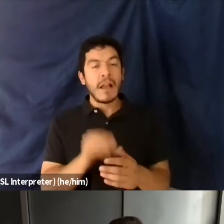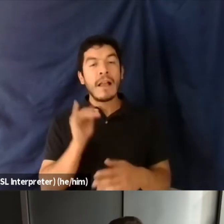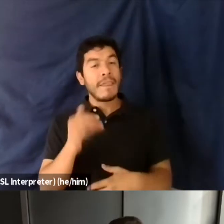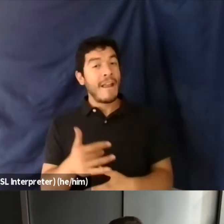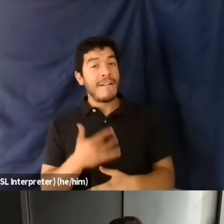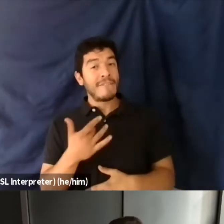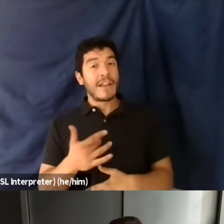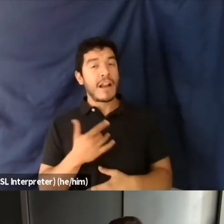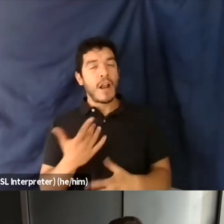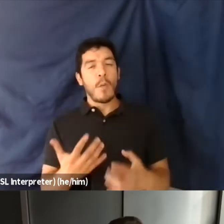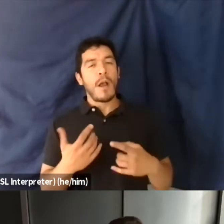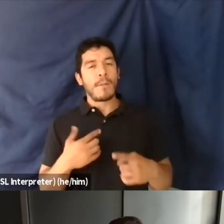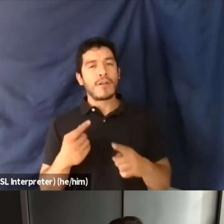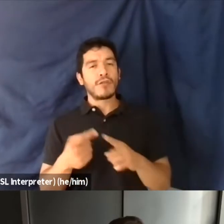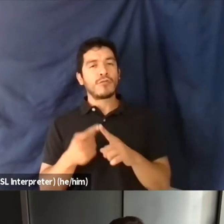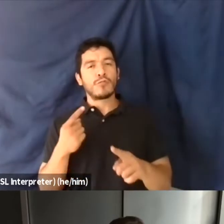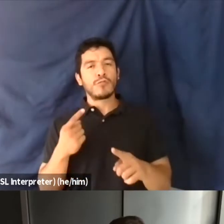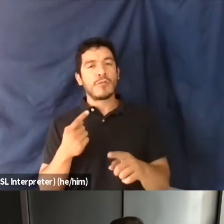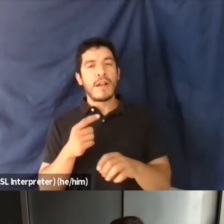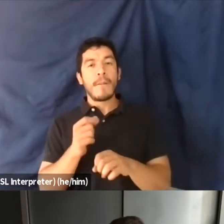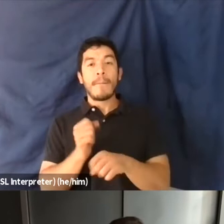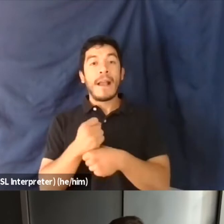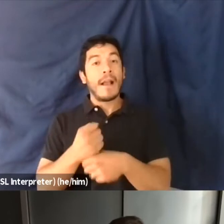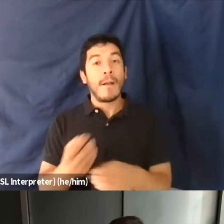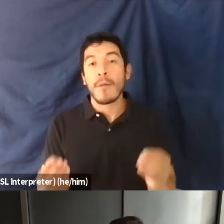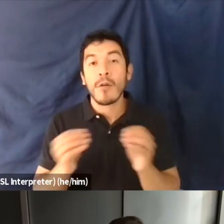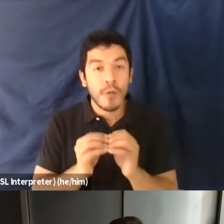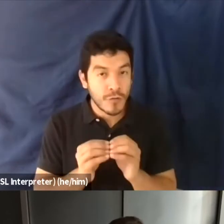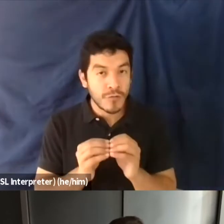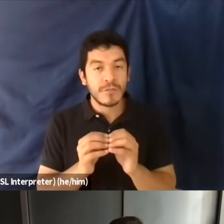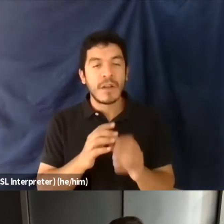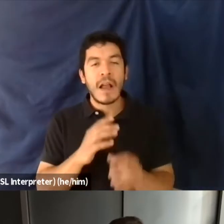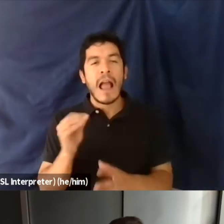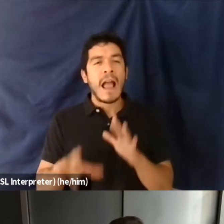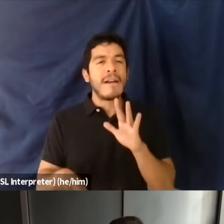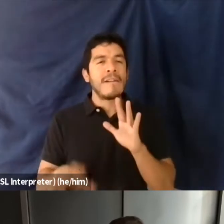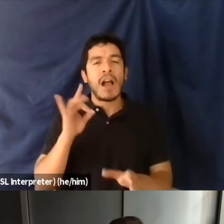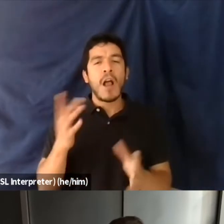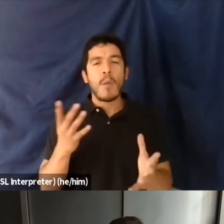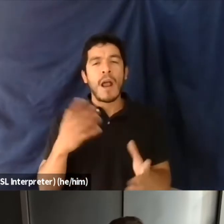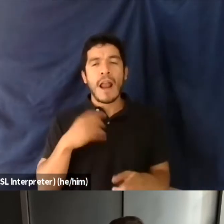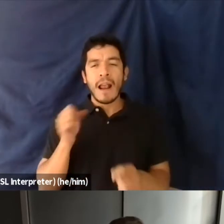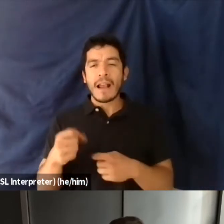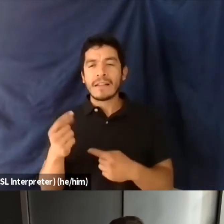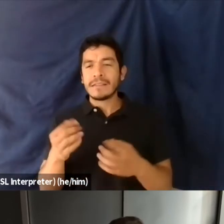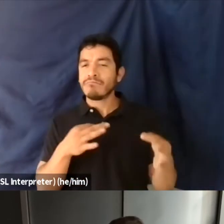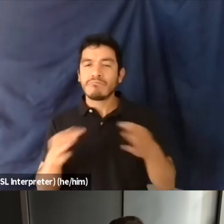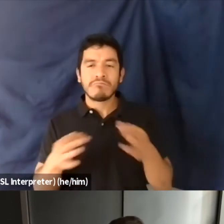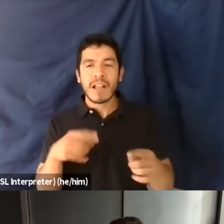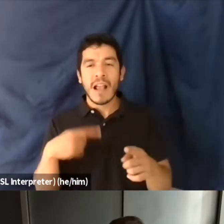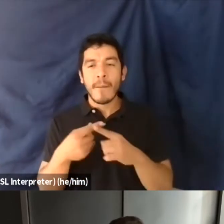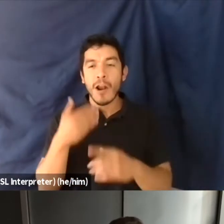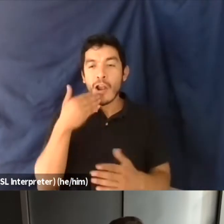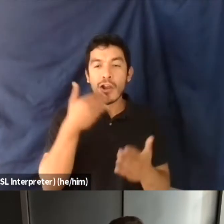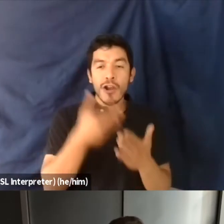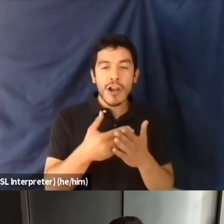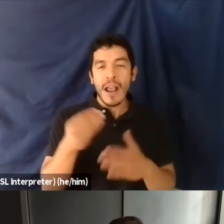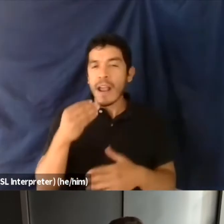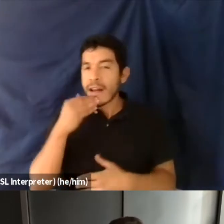to like lean in even more, and find out what else there is to say about the goodness and the badness.